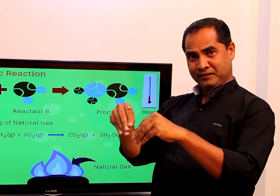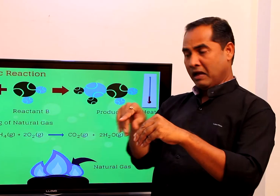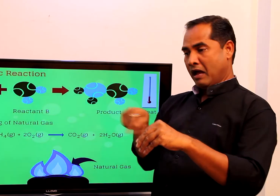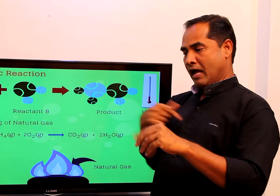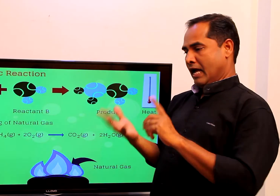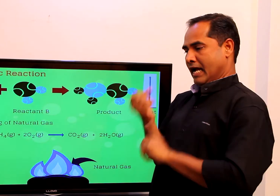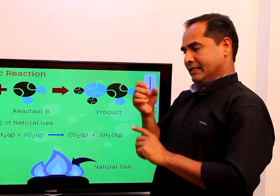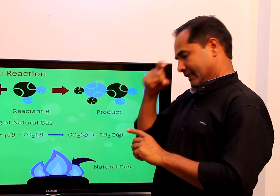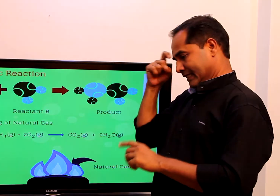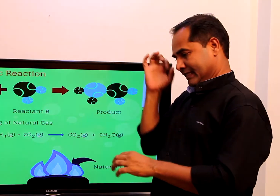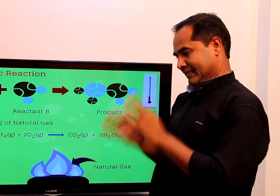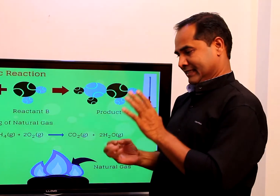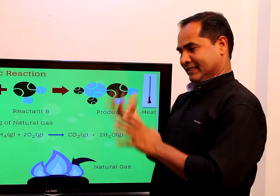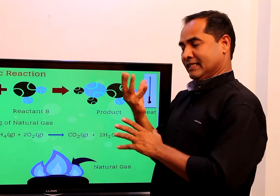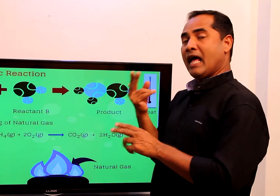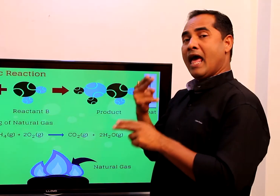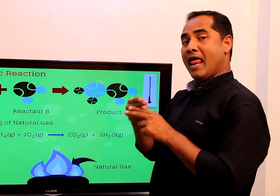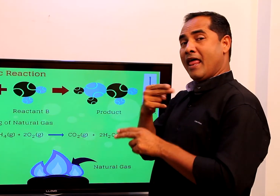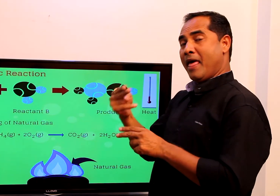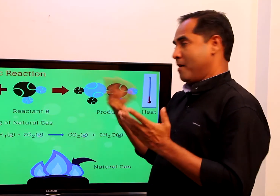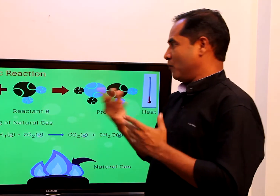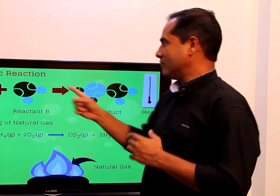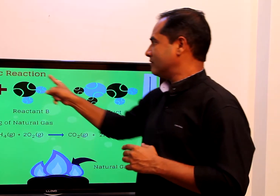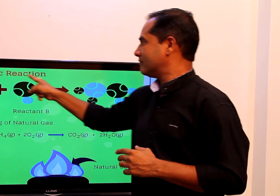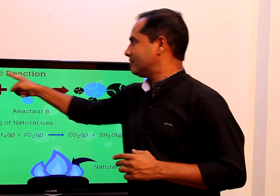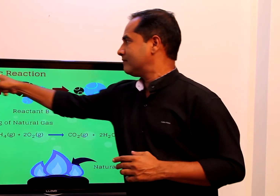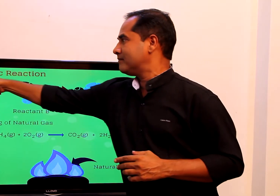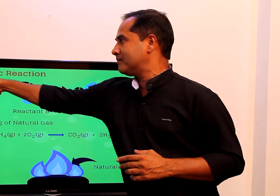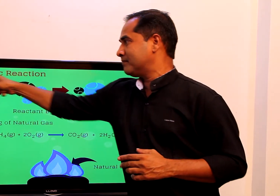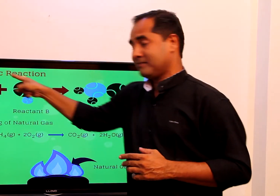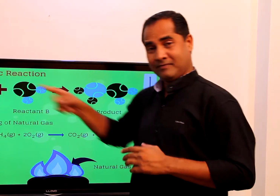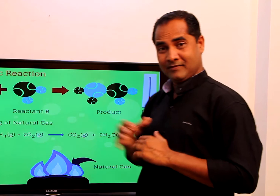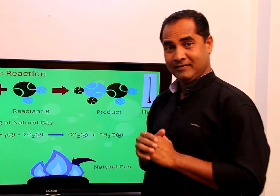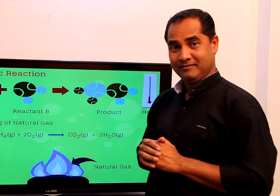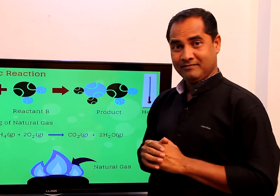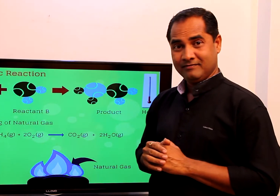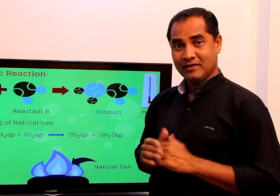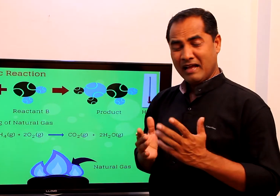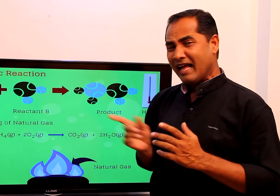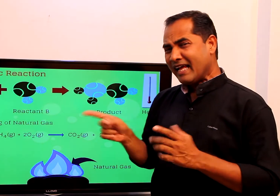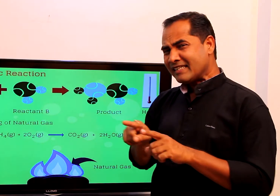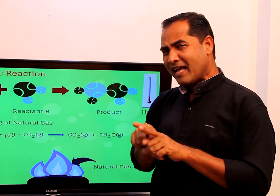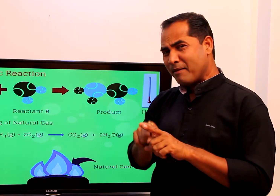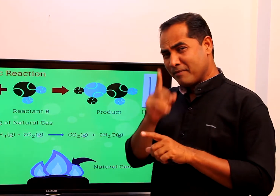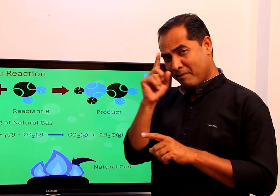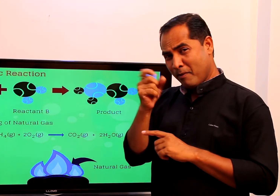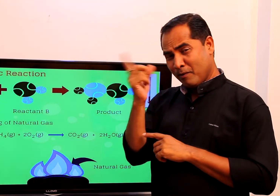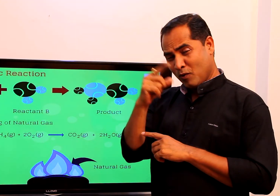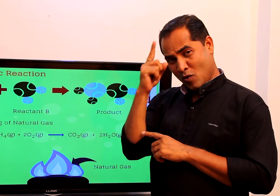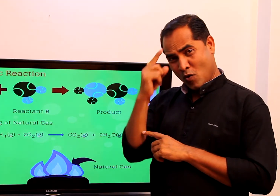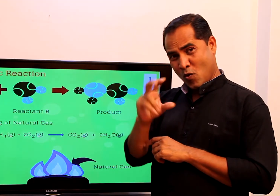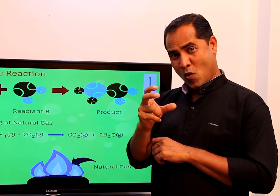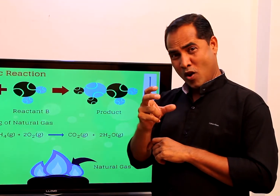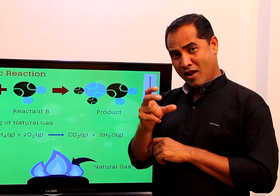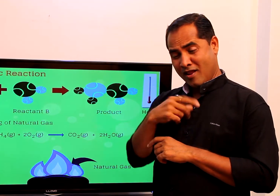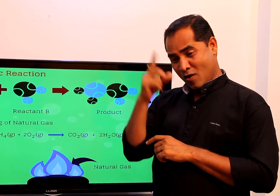So, that is two chemicals reacting, we get heat and that's why, the exothermic reaction.